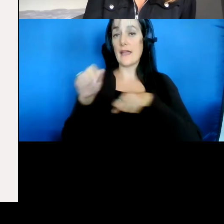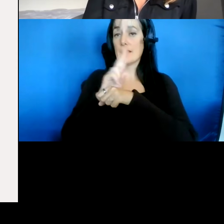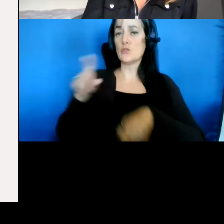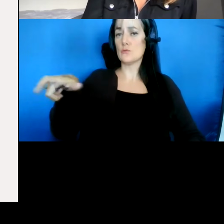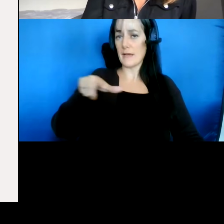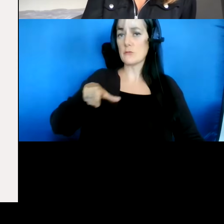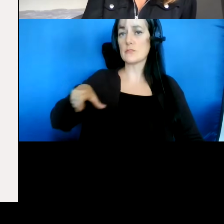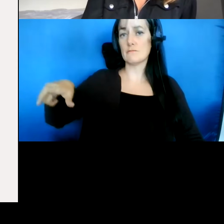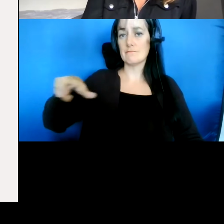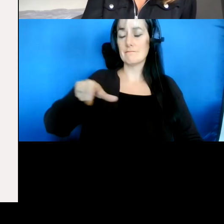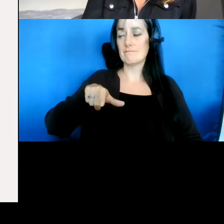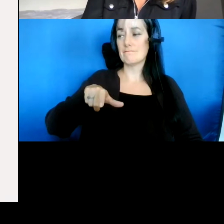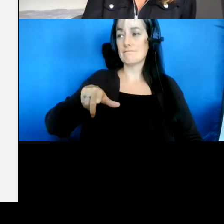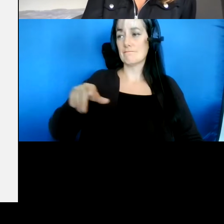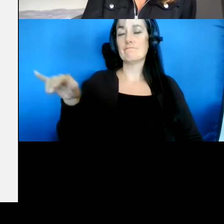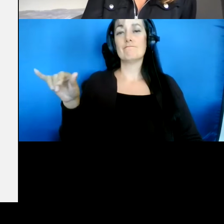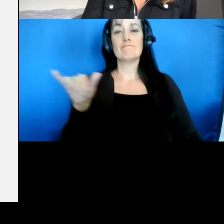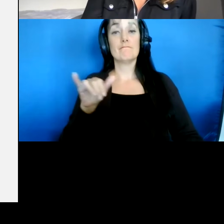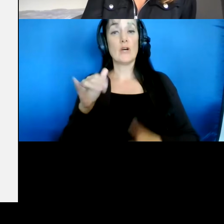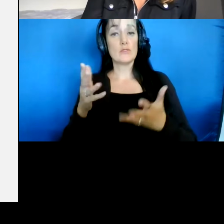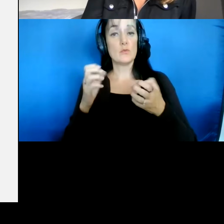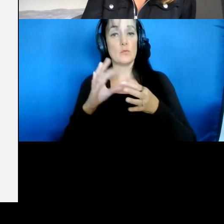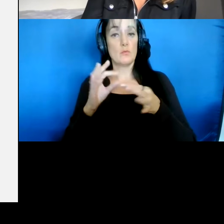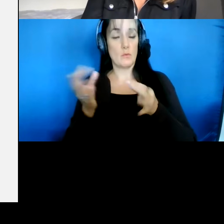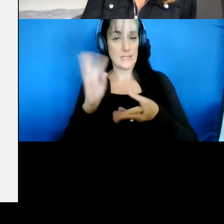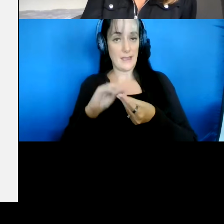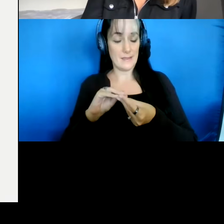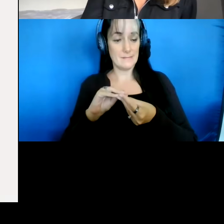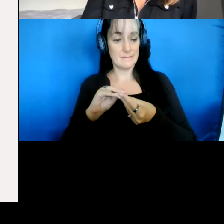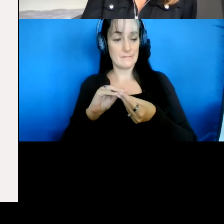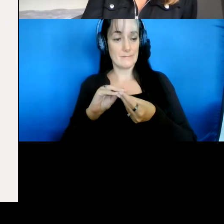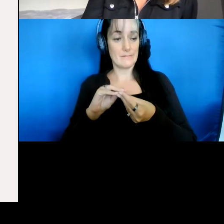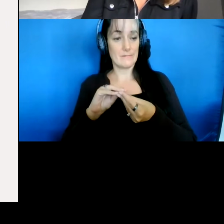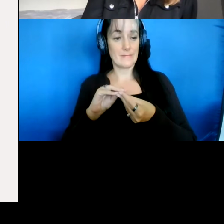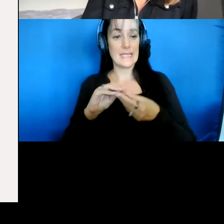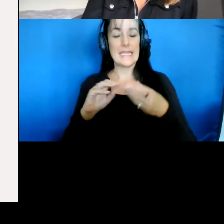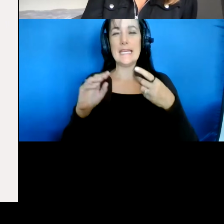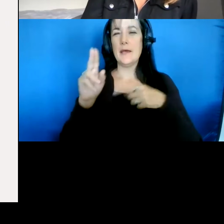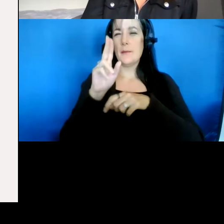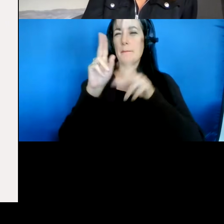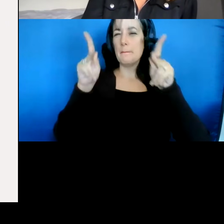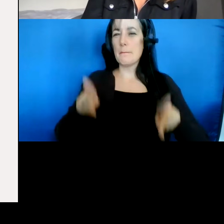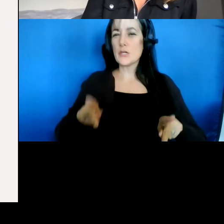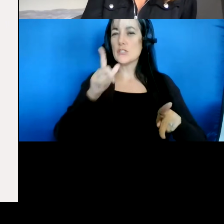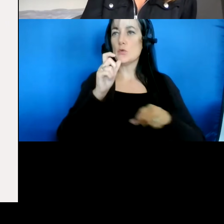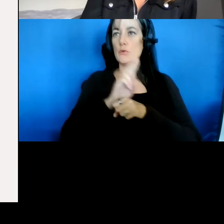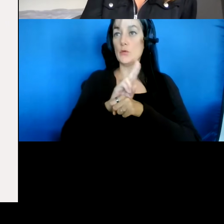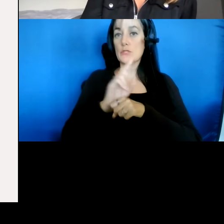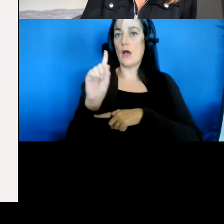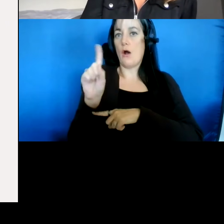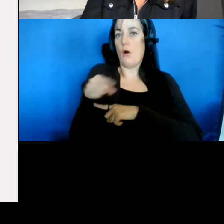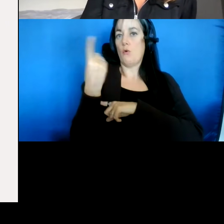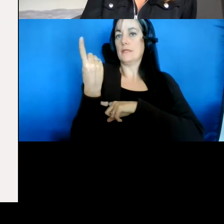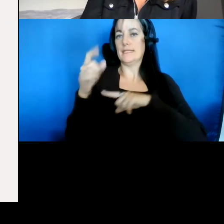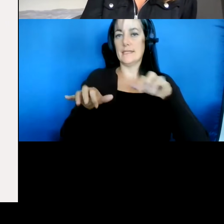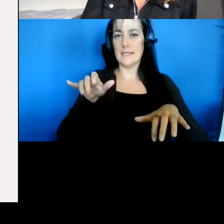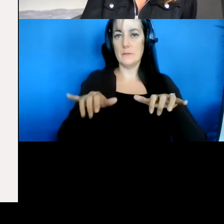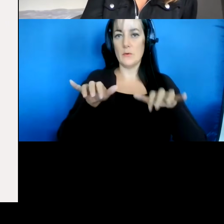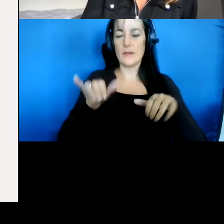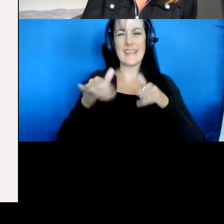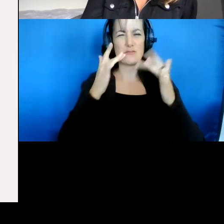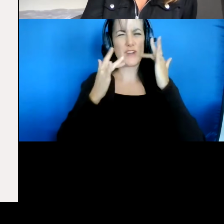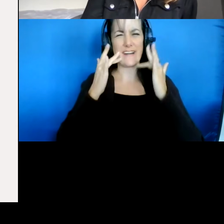also say, that a 'keyboard only' user is rare. It is very difficult to find somebody